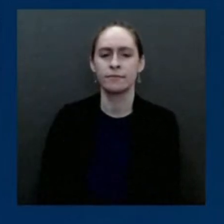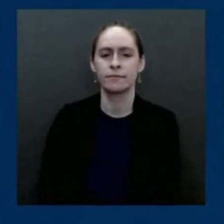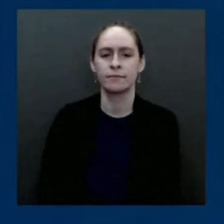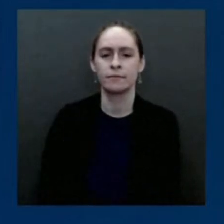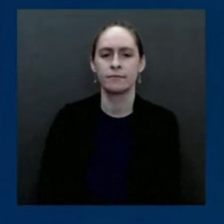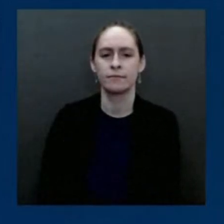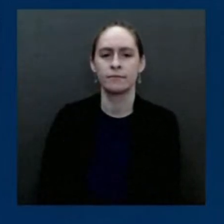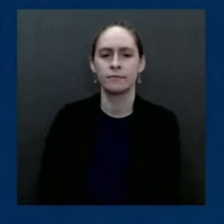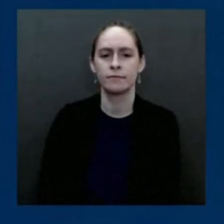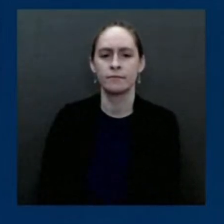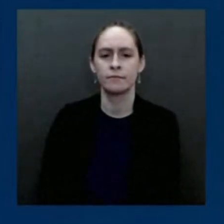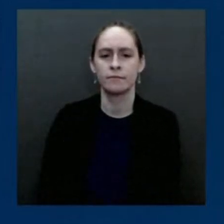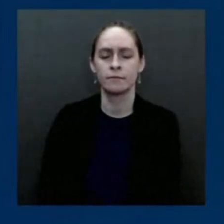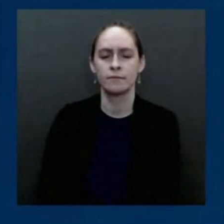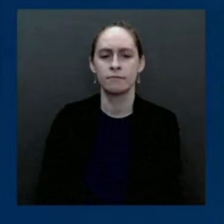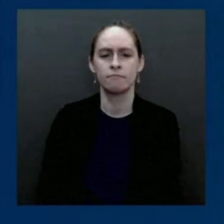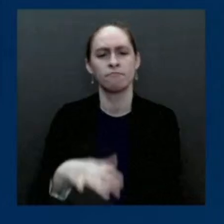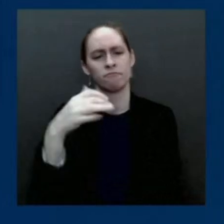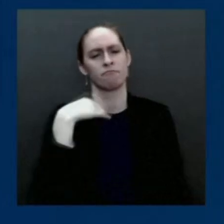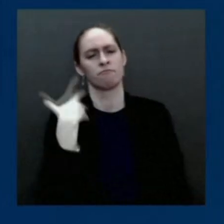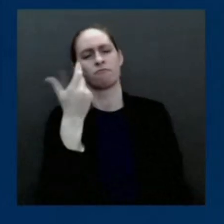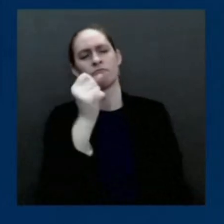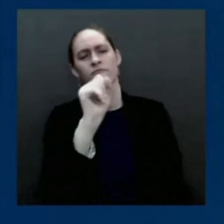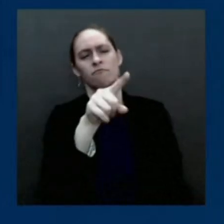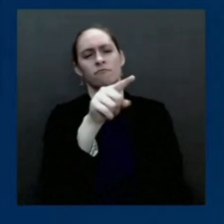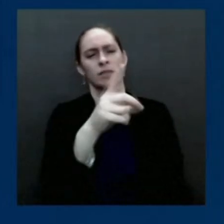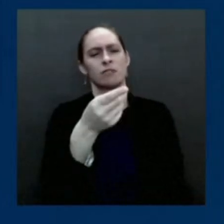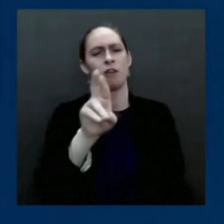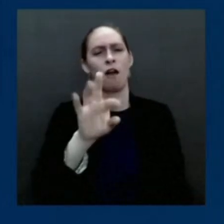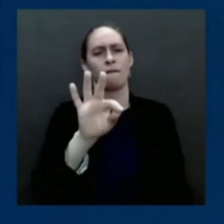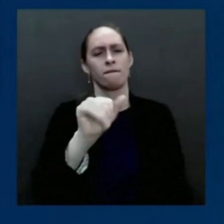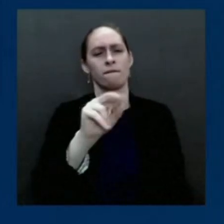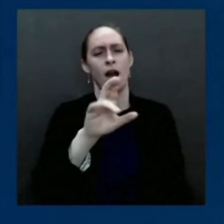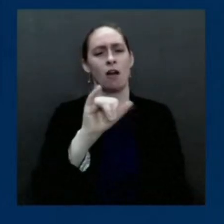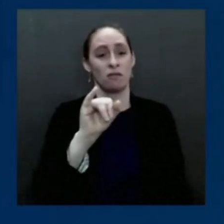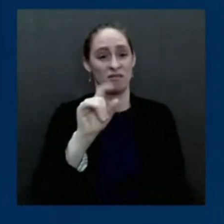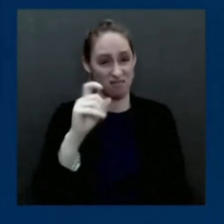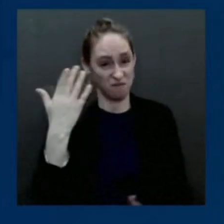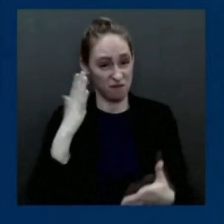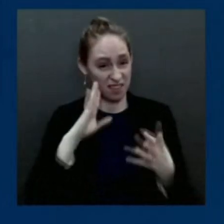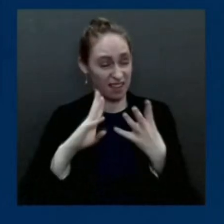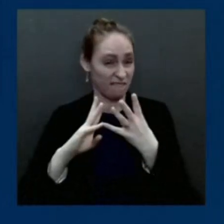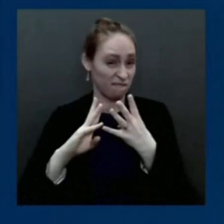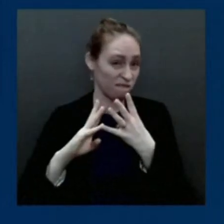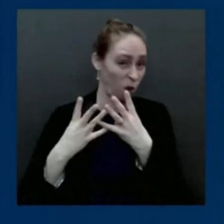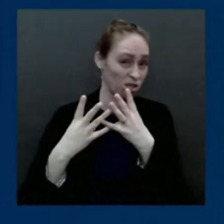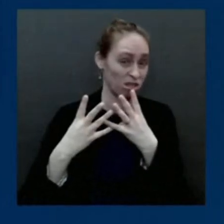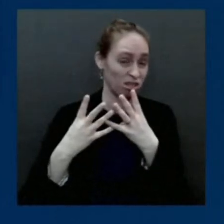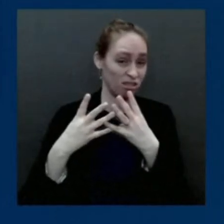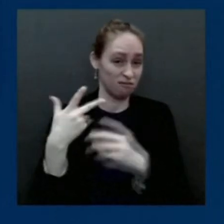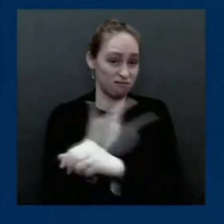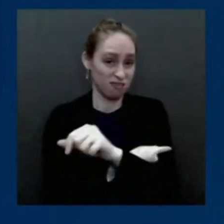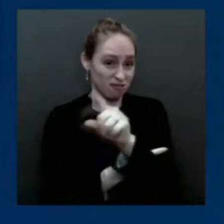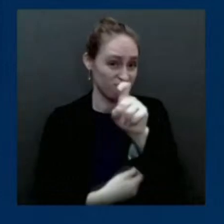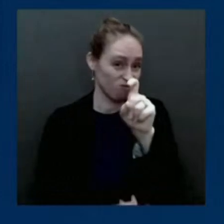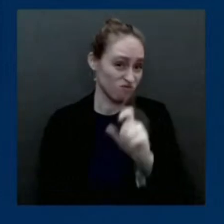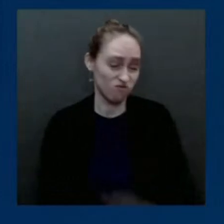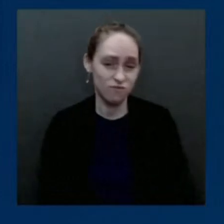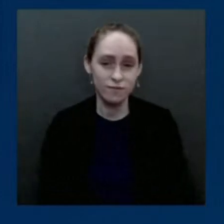TO KEEP SOMETHING LIKE OMICRON OR WHATEVER MIGHT BE COMING NE OKAY DR. WOLINSKI AND THEN